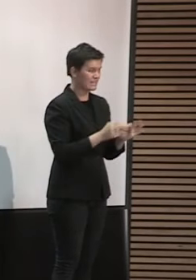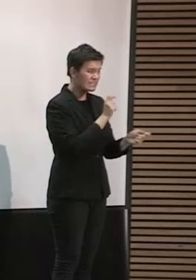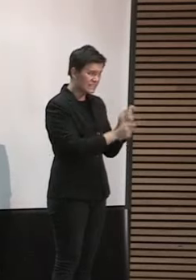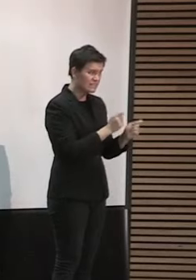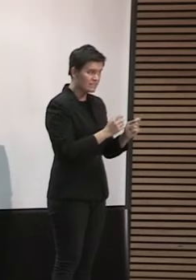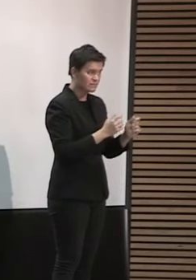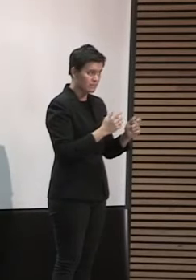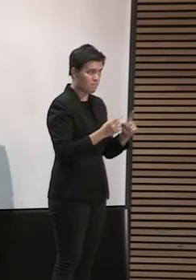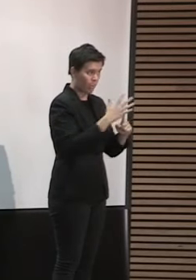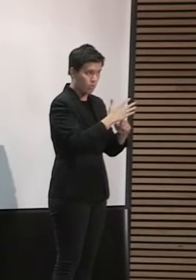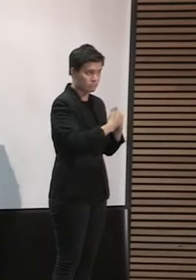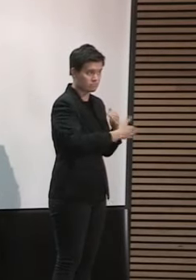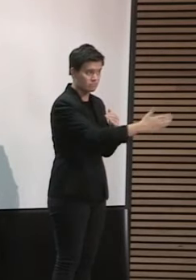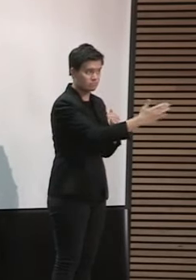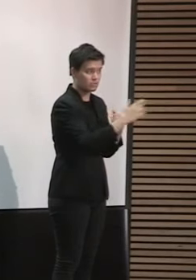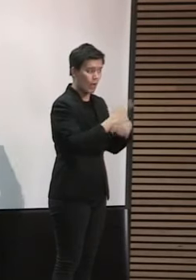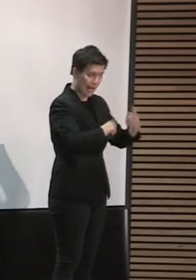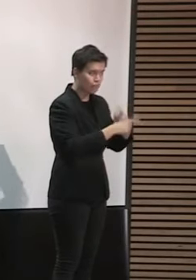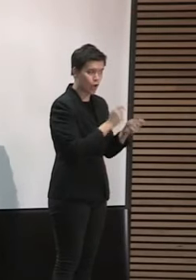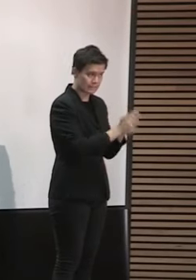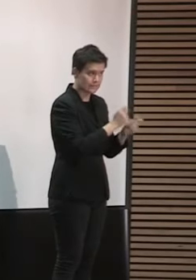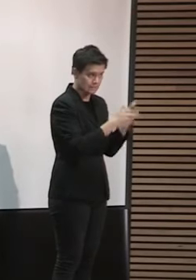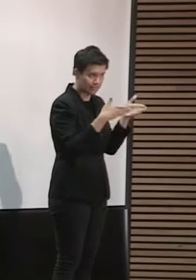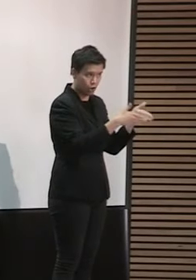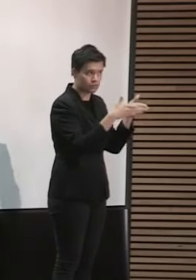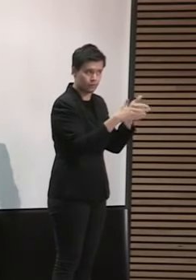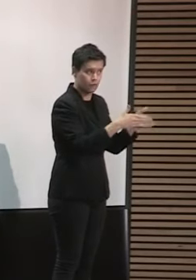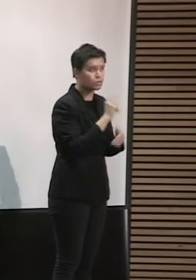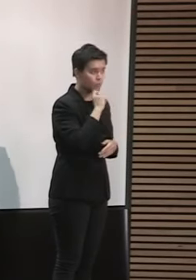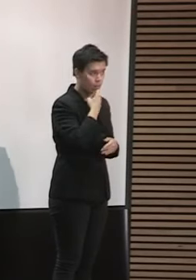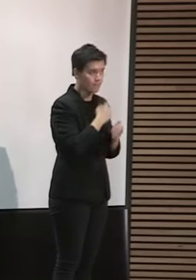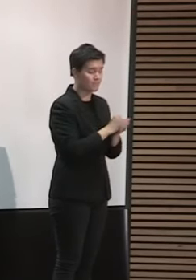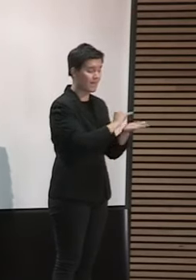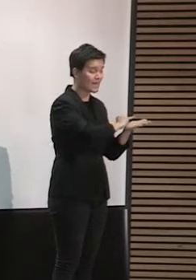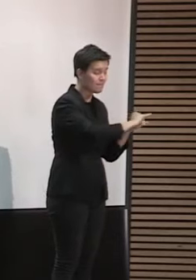dealt with the most recent